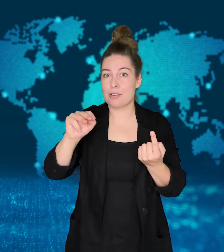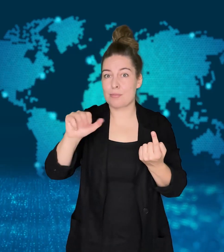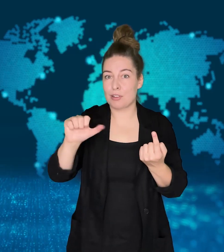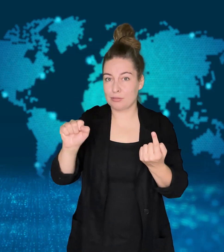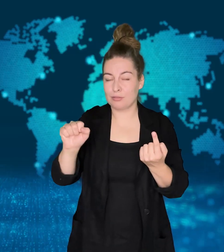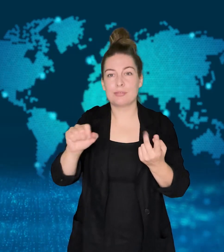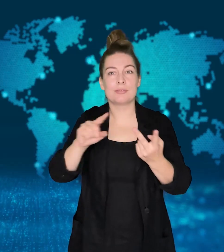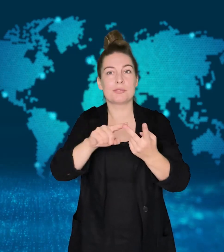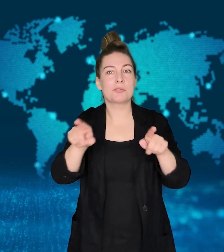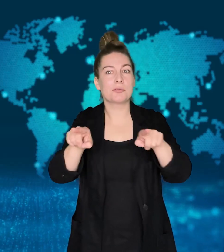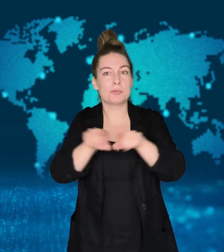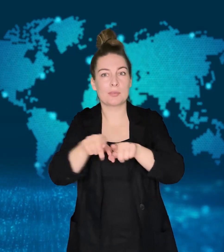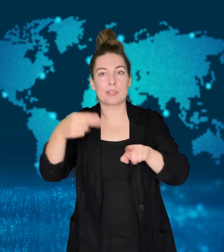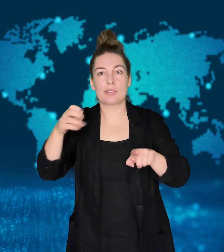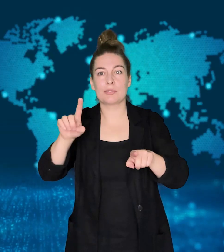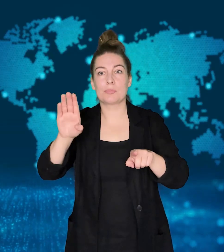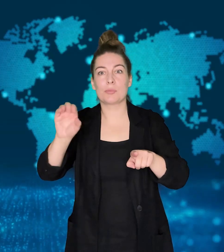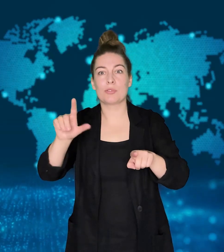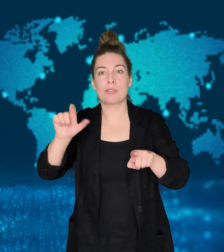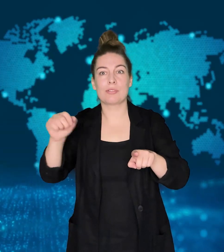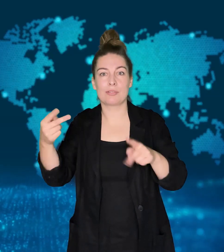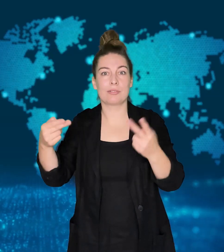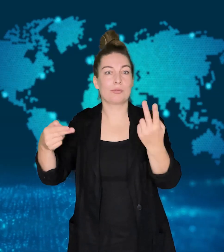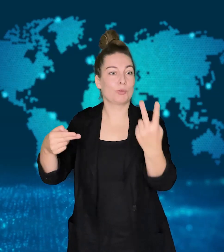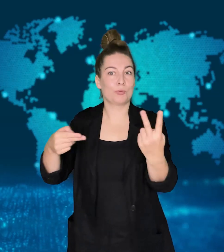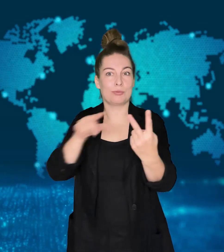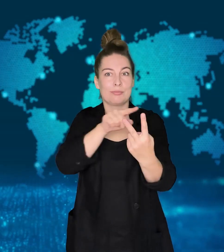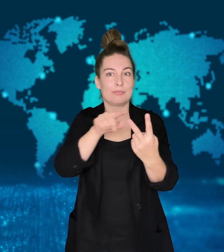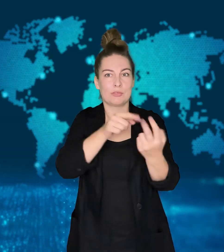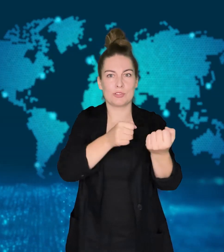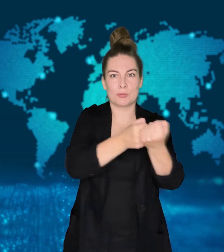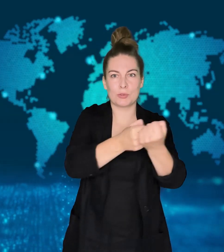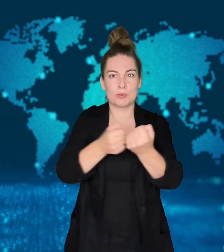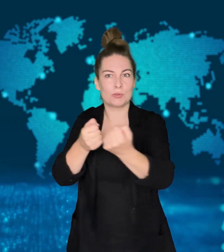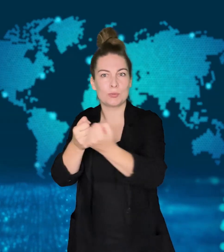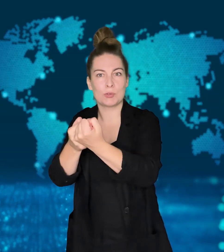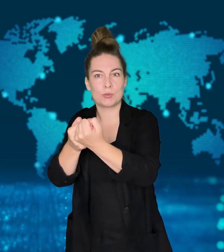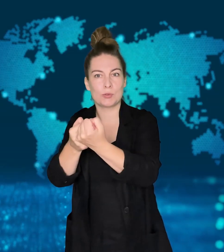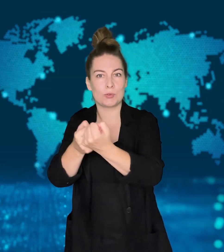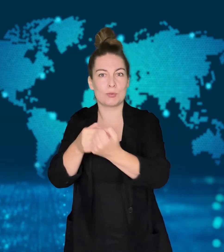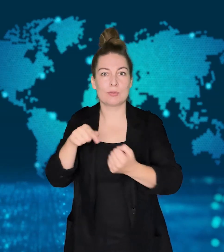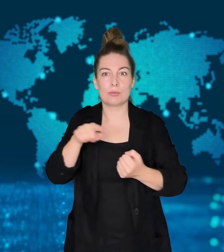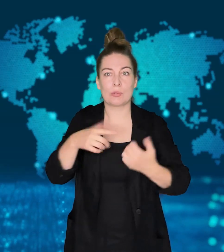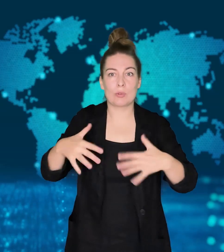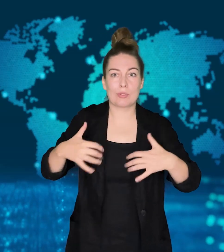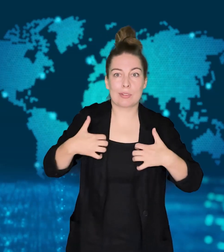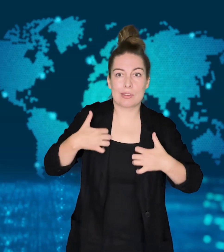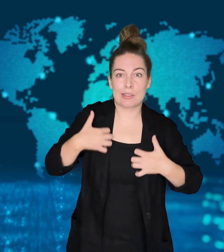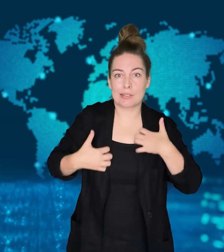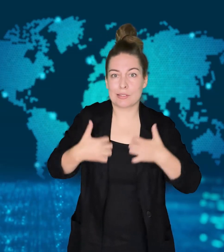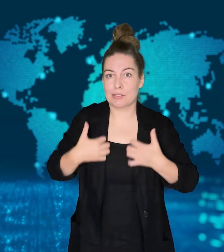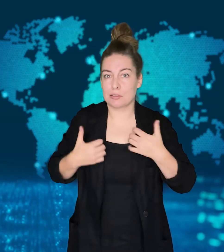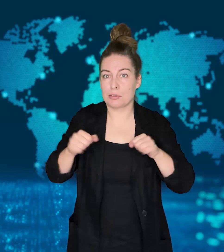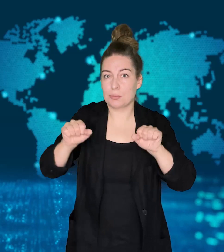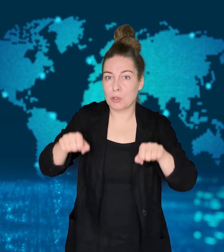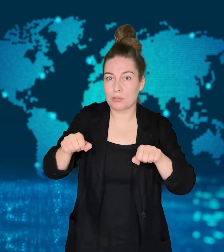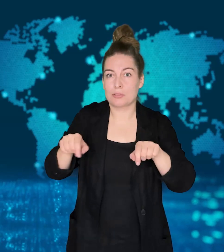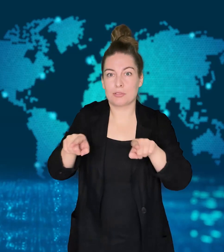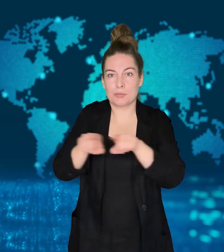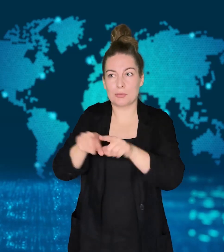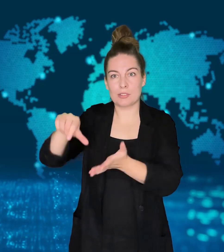Since Iran backs both Hamas and Hezbollah, they fear Iran entering the war.